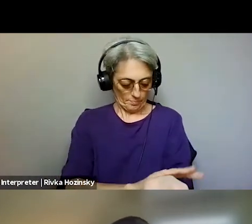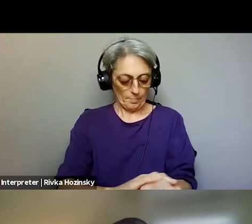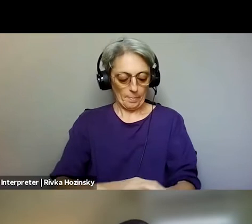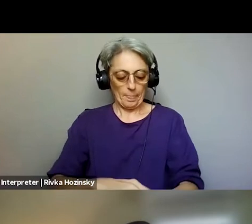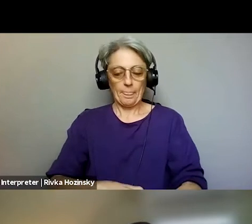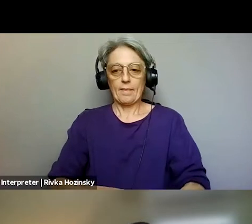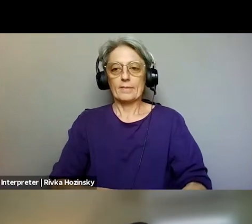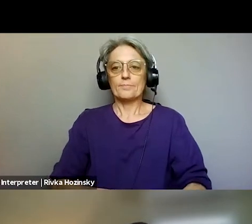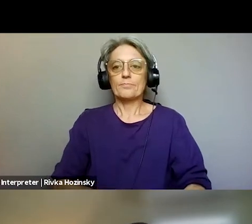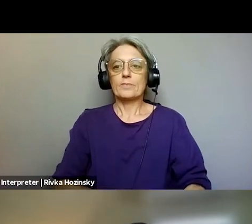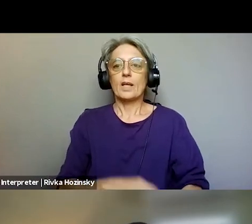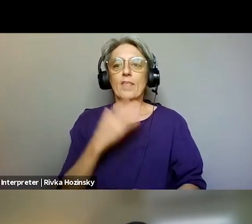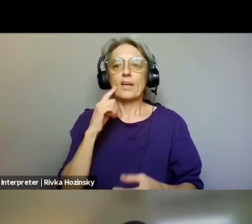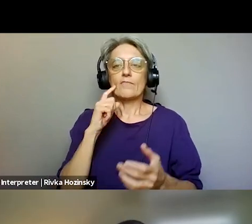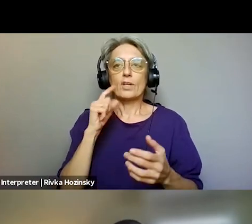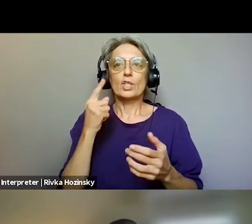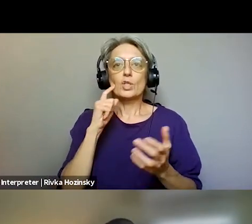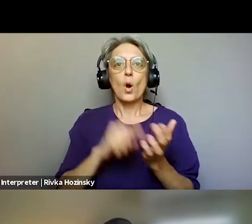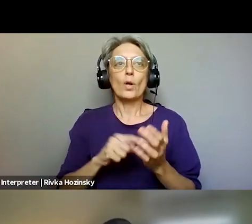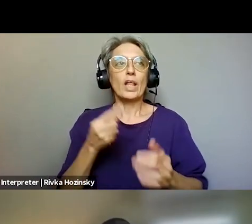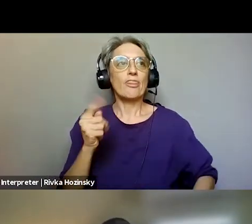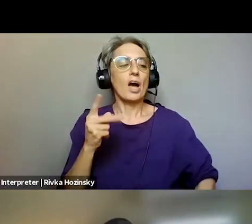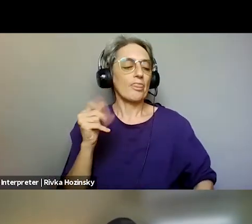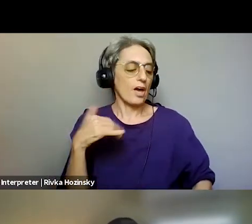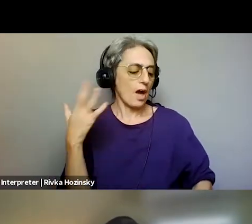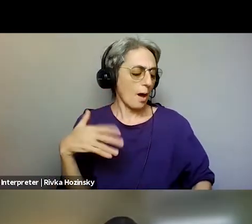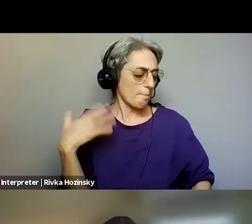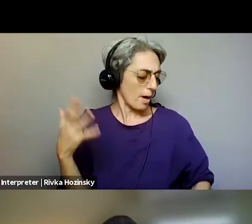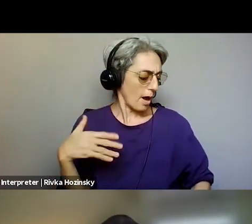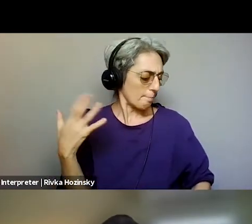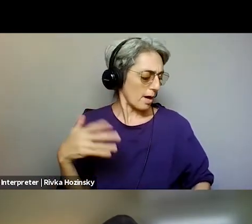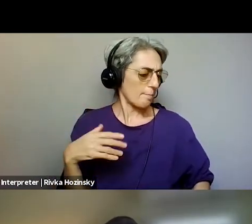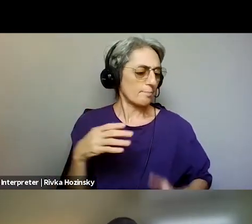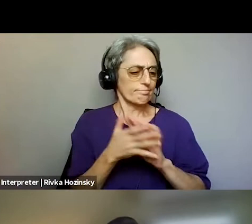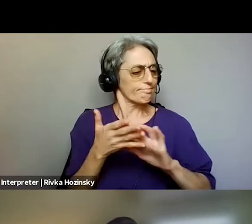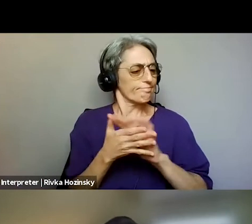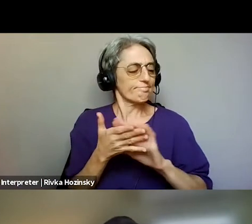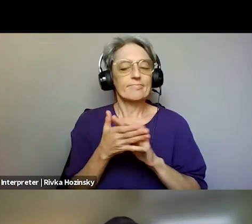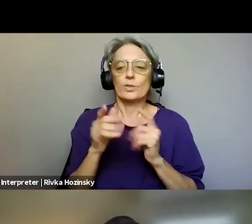the you know the what was in the RP and I think that could be a game-changer or at least a start